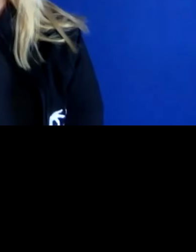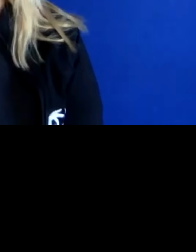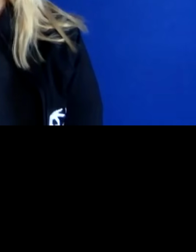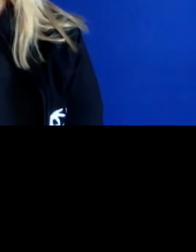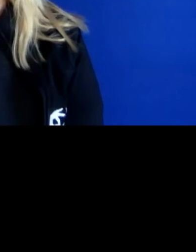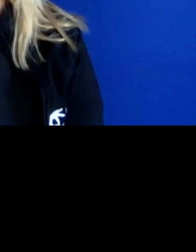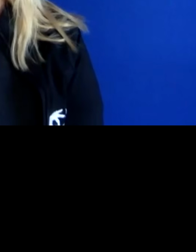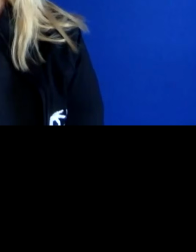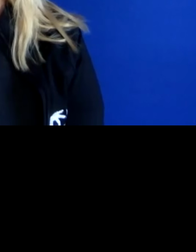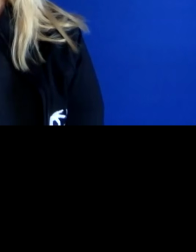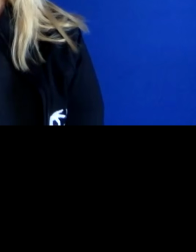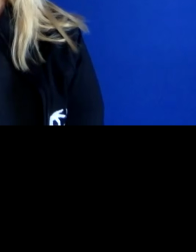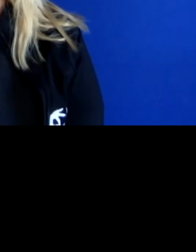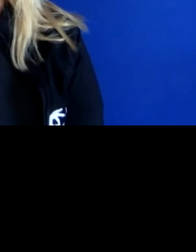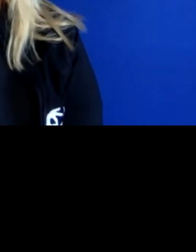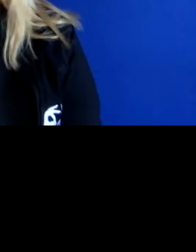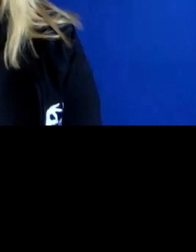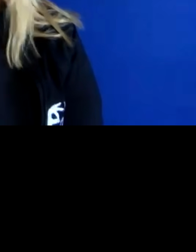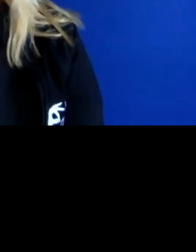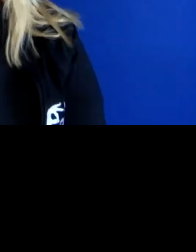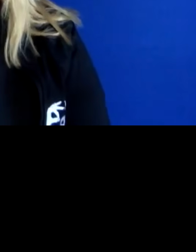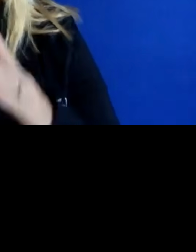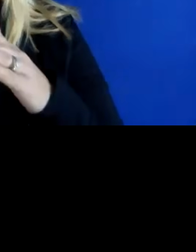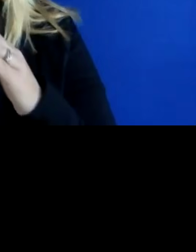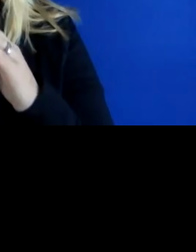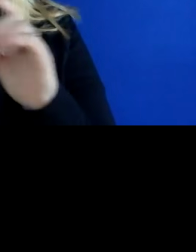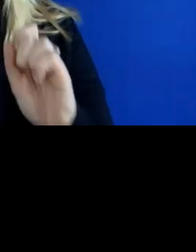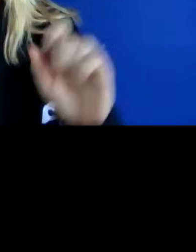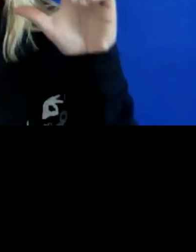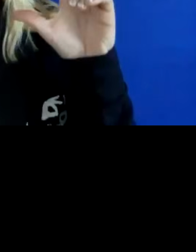If you want, you don't have to start your video, if you want, I will let you.